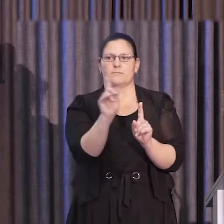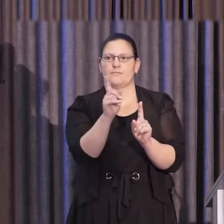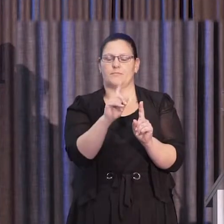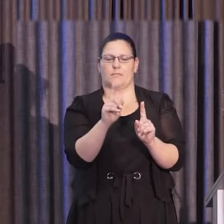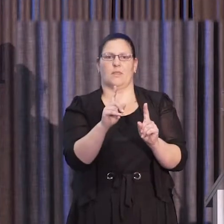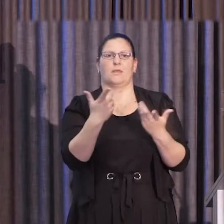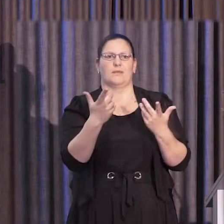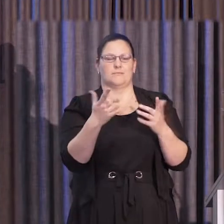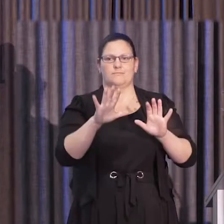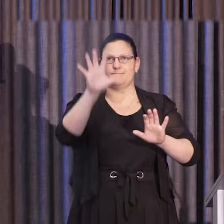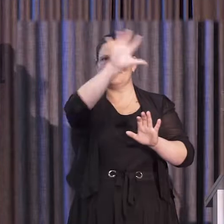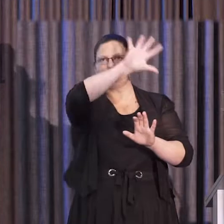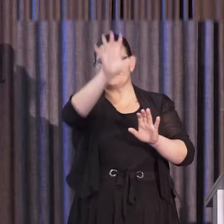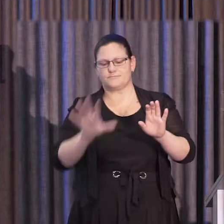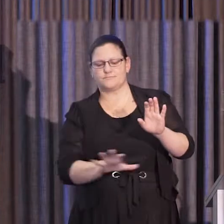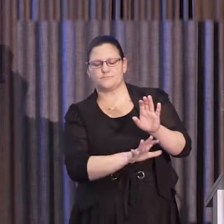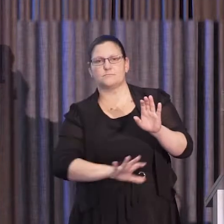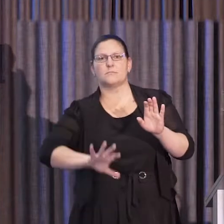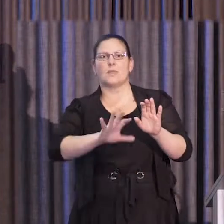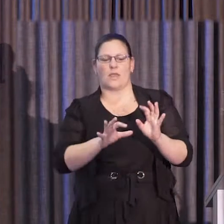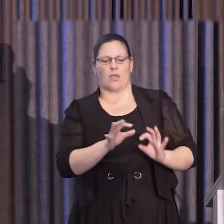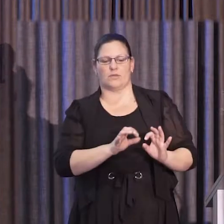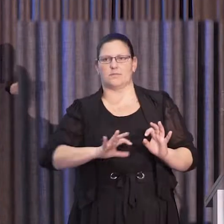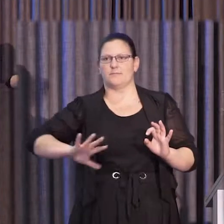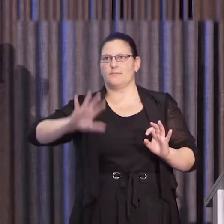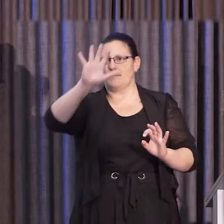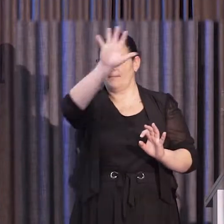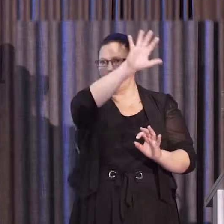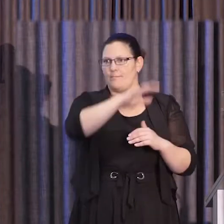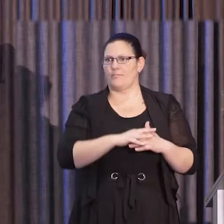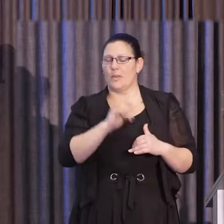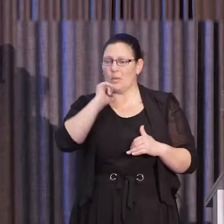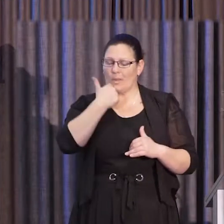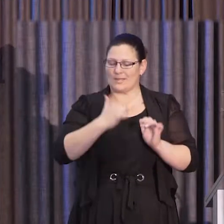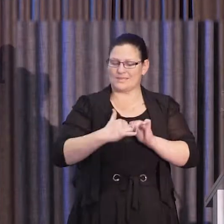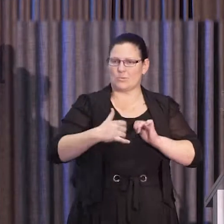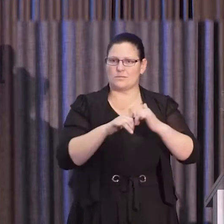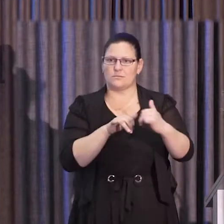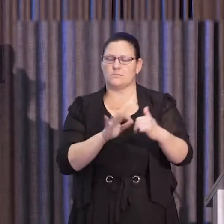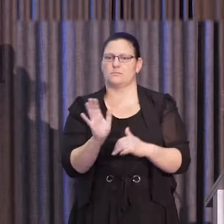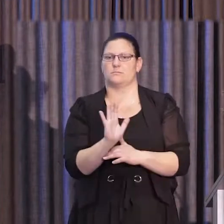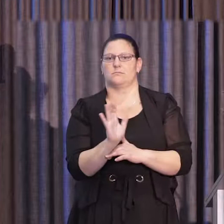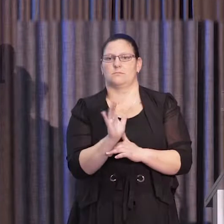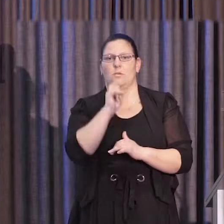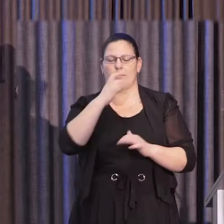So, you won't have separate departments any more, but there will be departments that provide service delivery and integrated service delivery